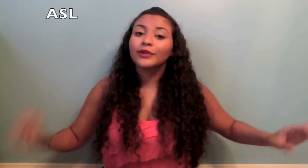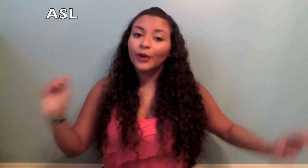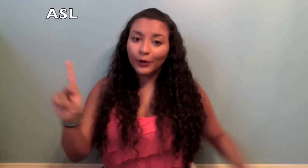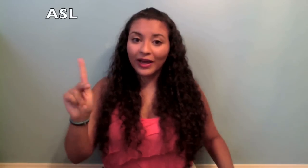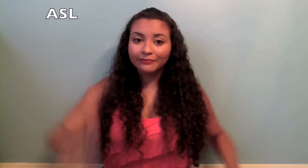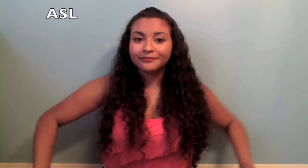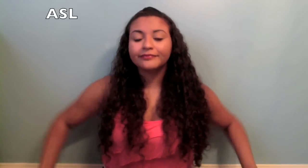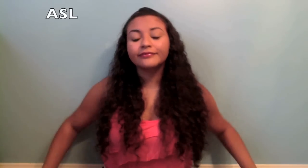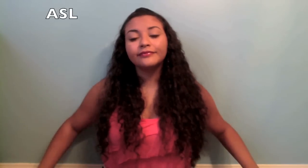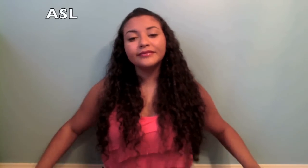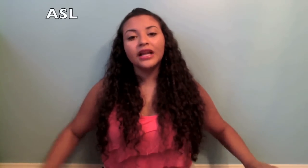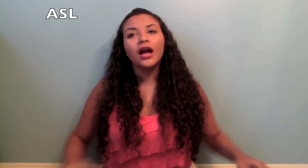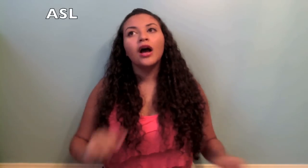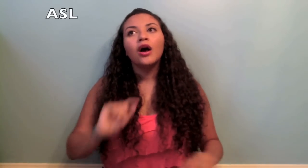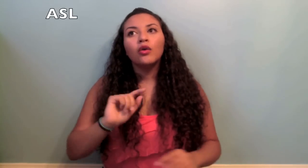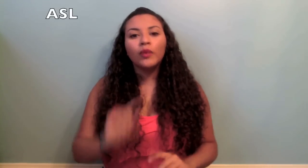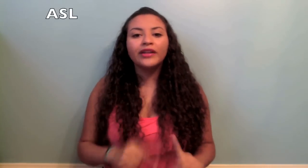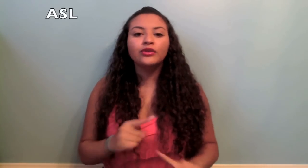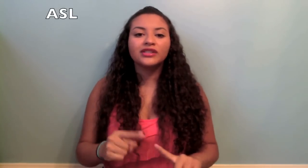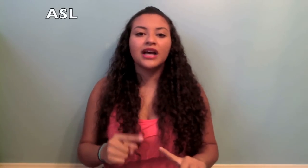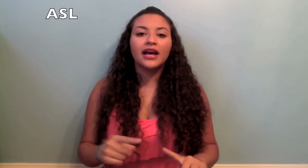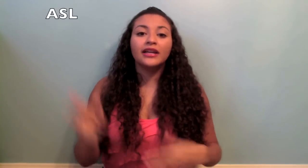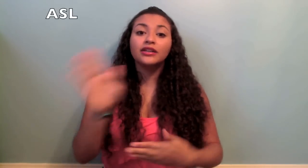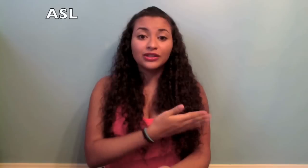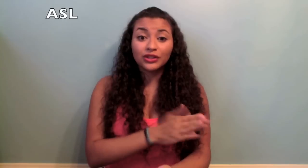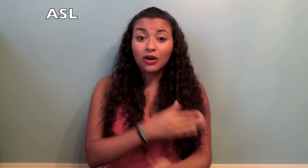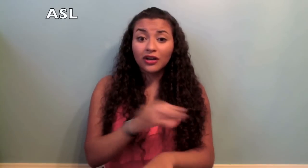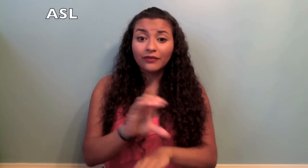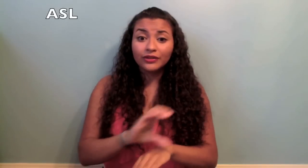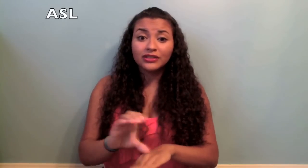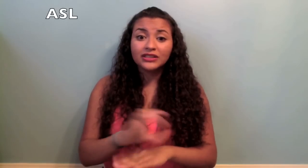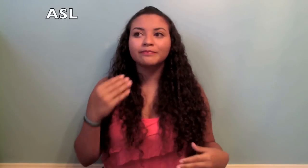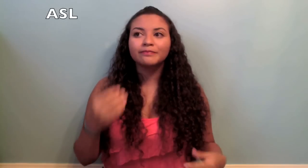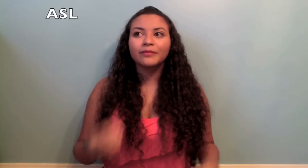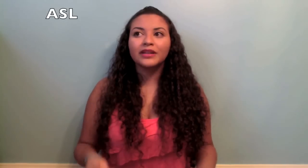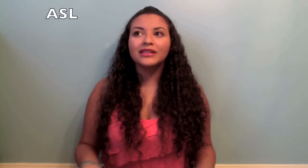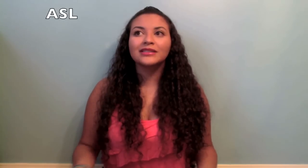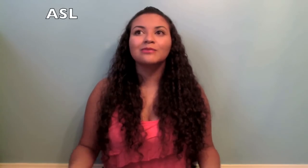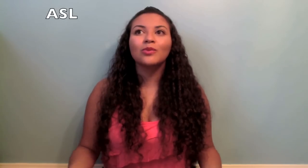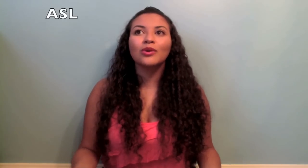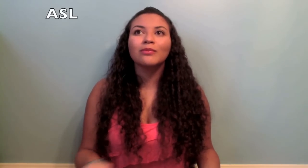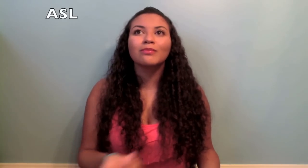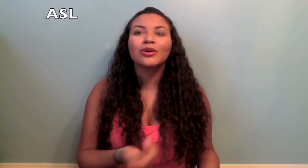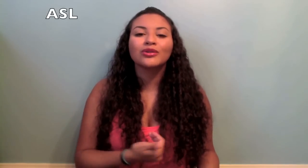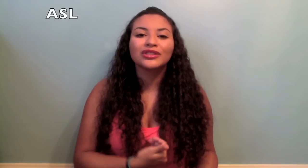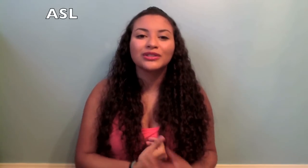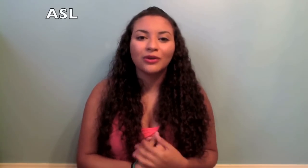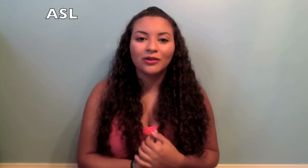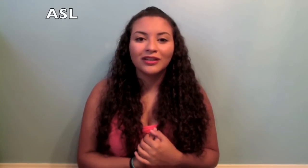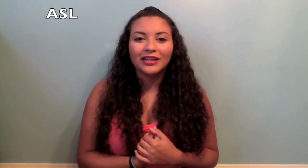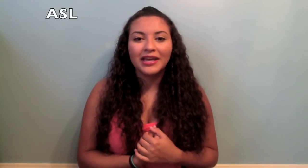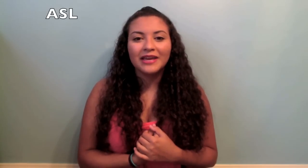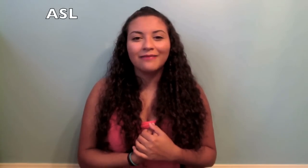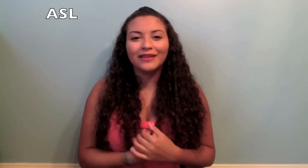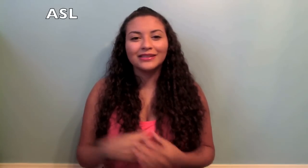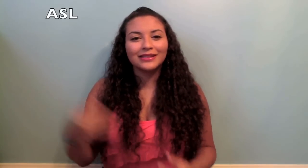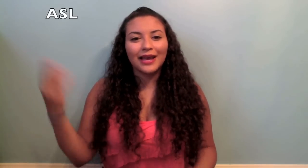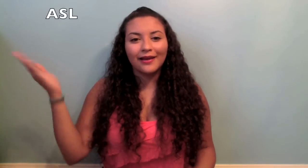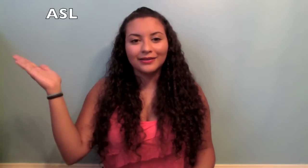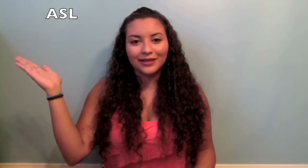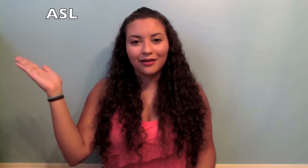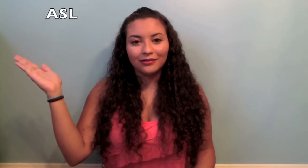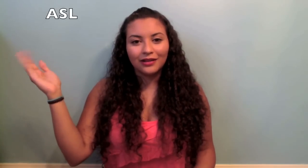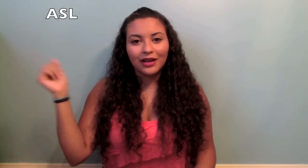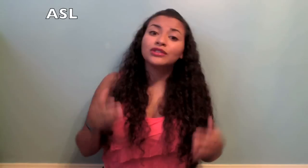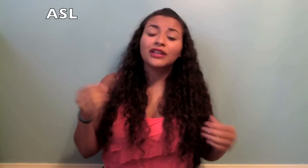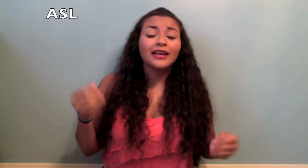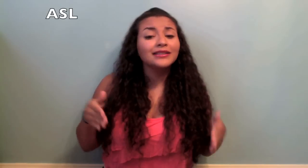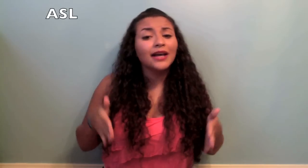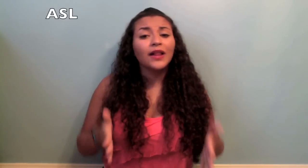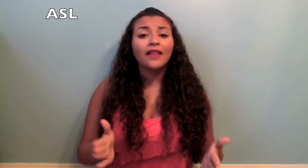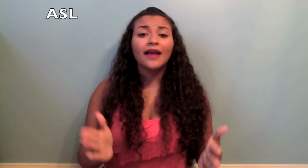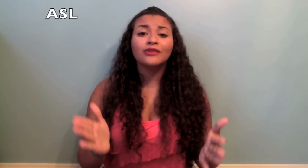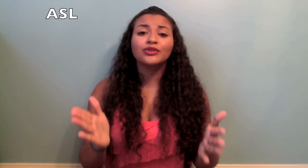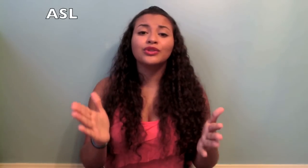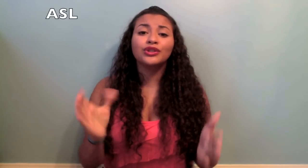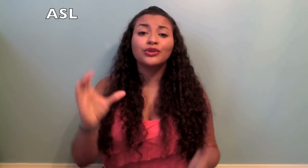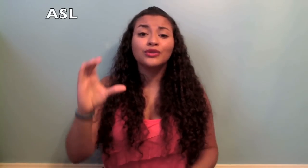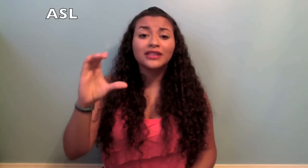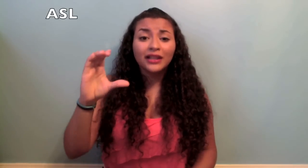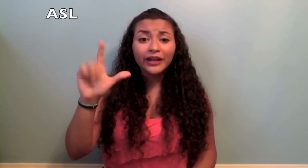ok when you sign song cover is it's more personal if its ASL. ASL allows you to use classifiers